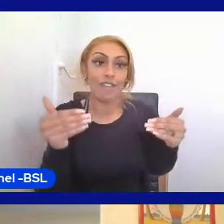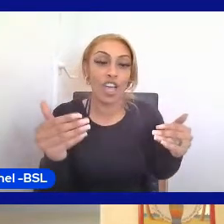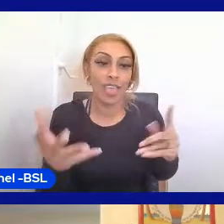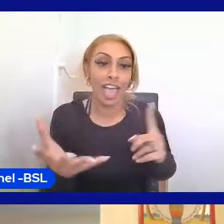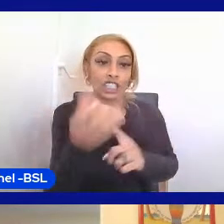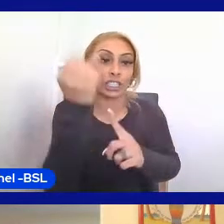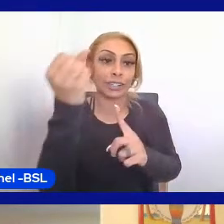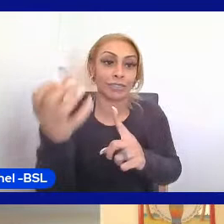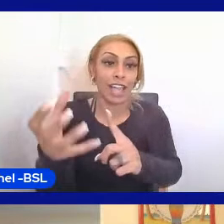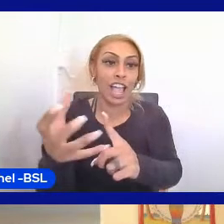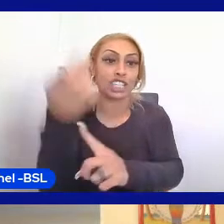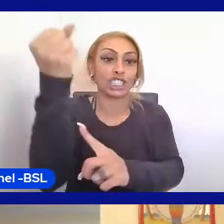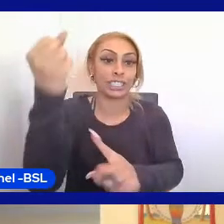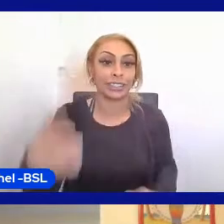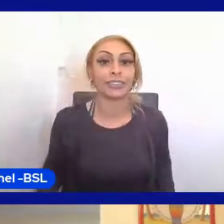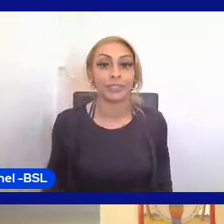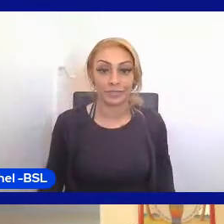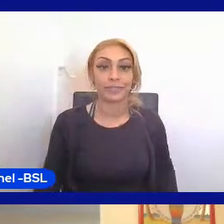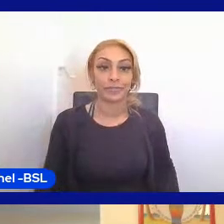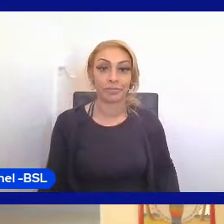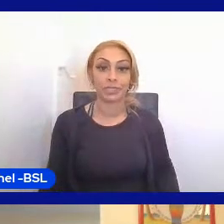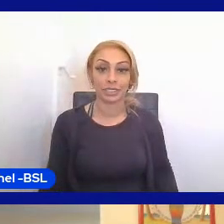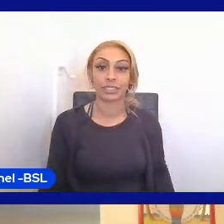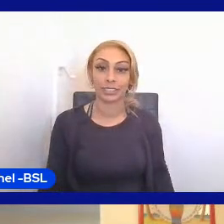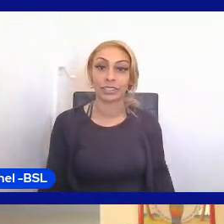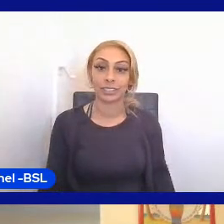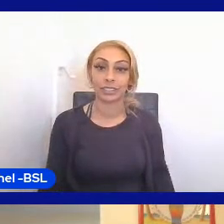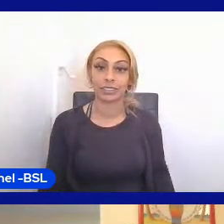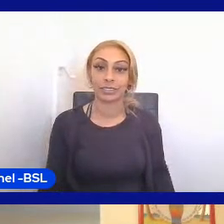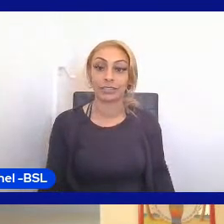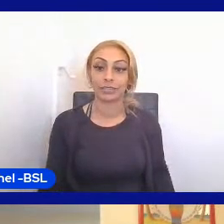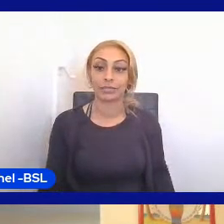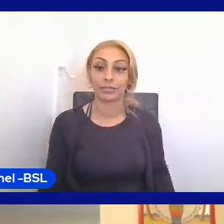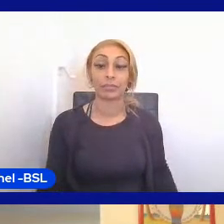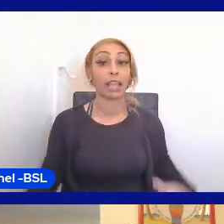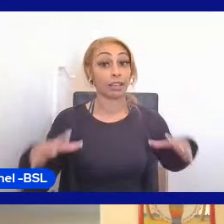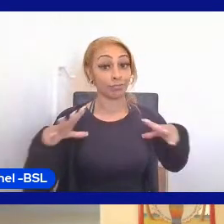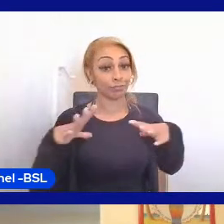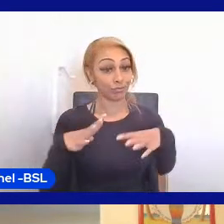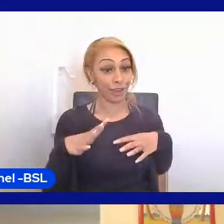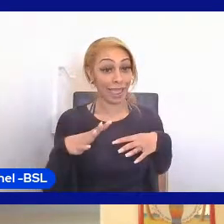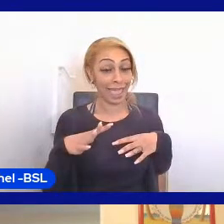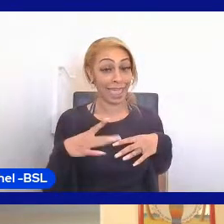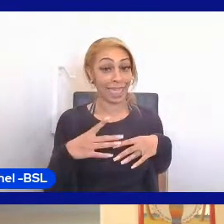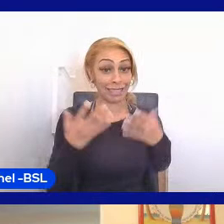and working with us for this project. I hope we can continue to work with you, the